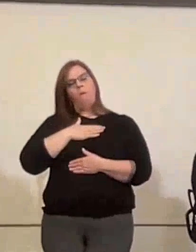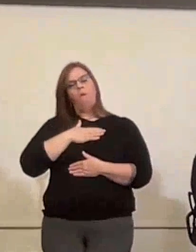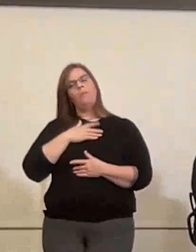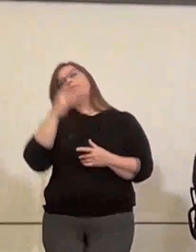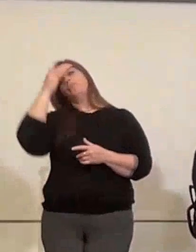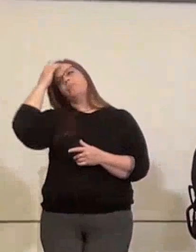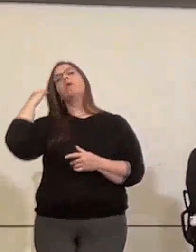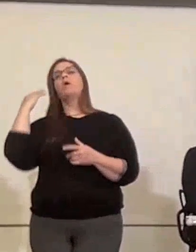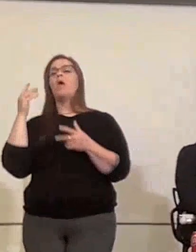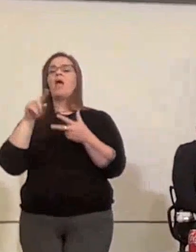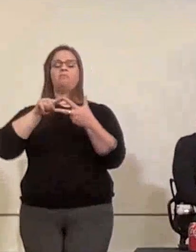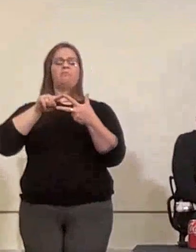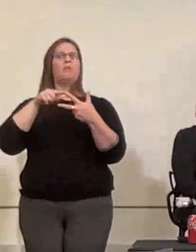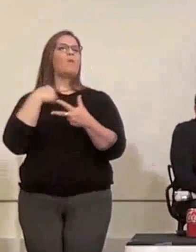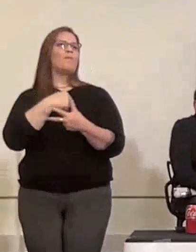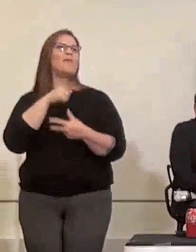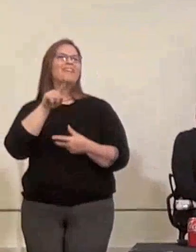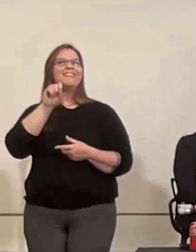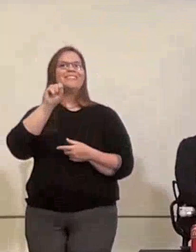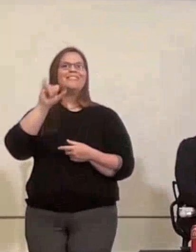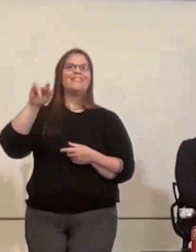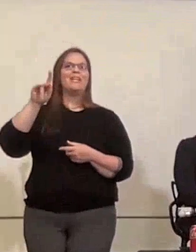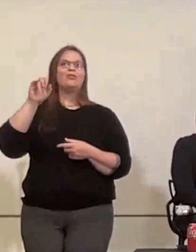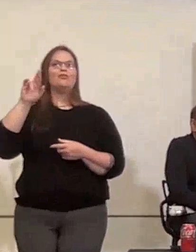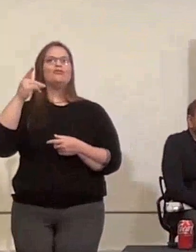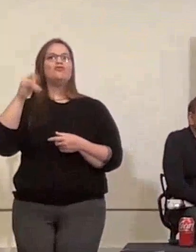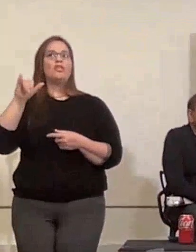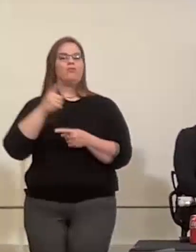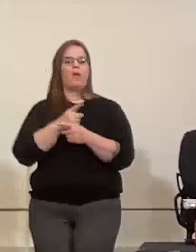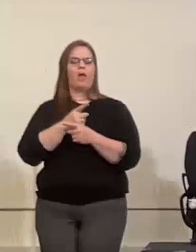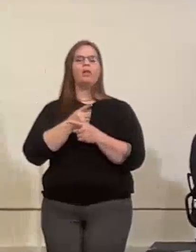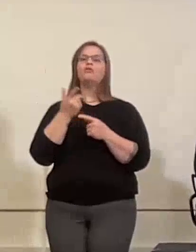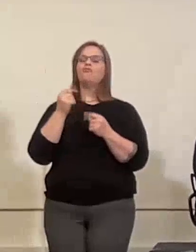And it's really trying to build the culture and get like minded